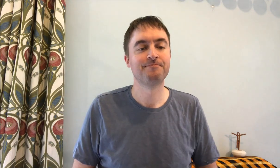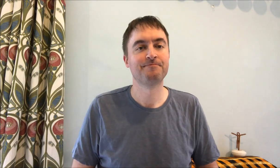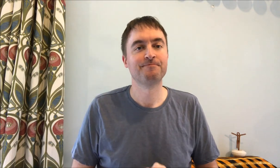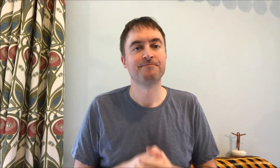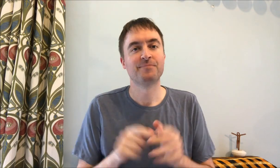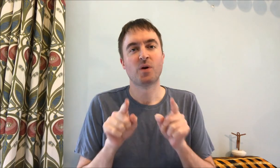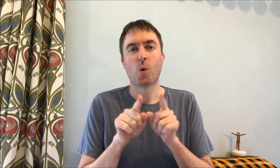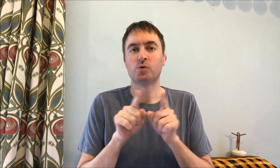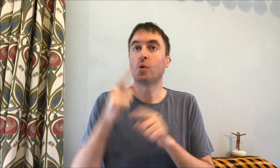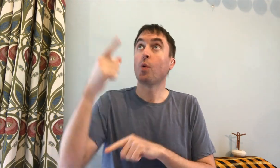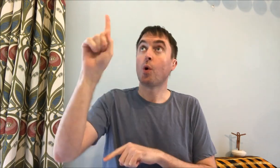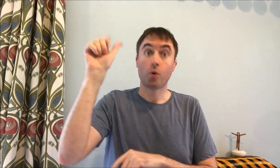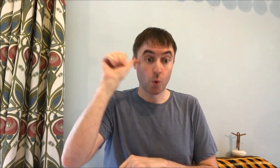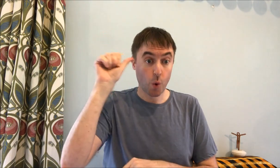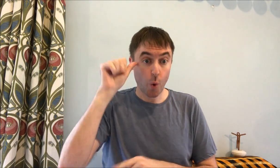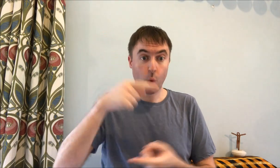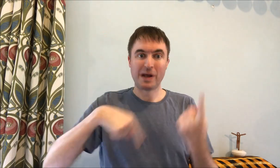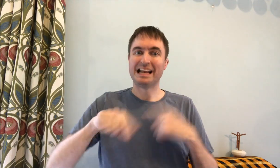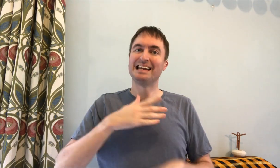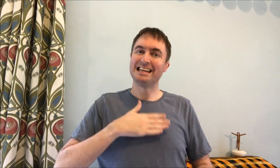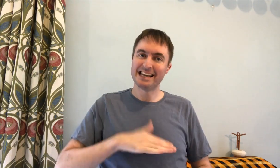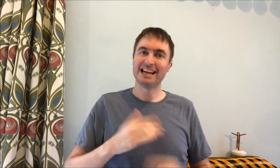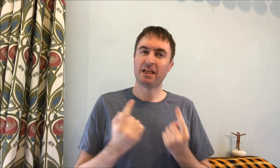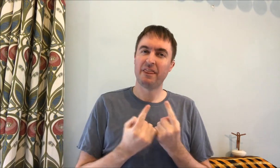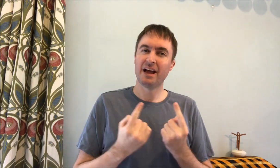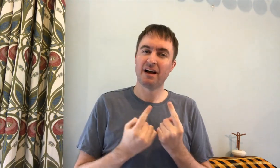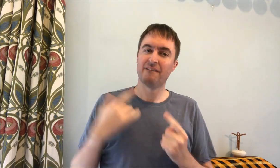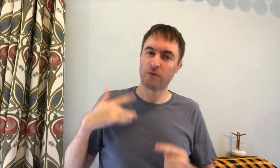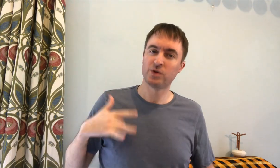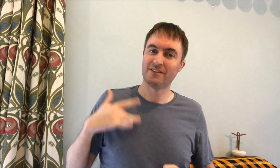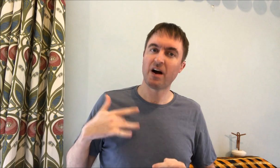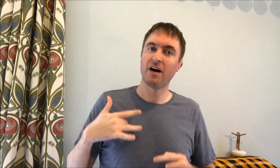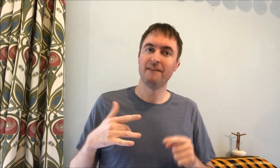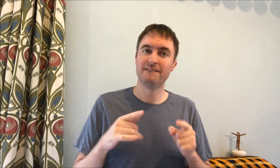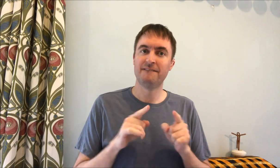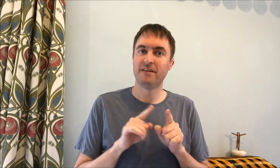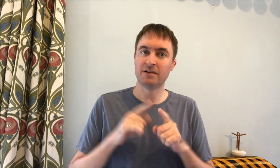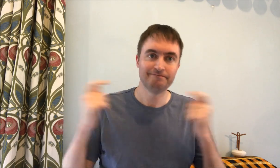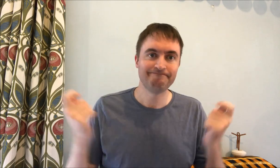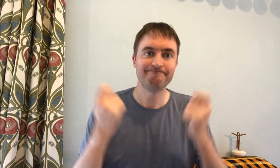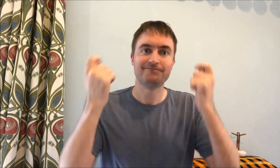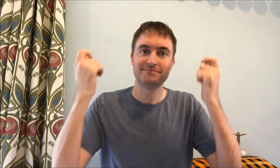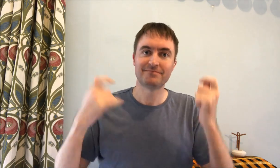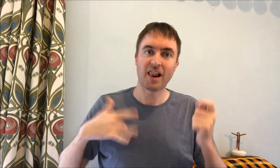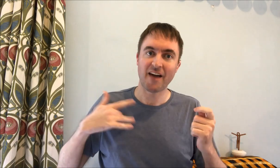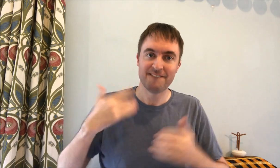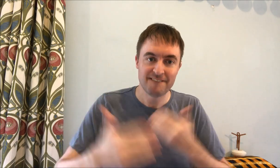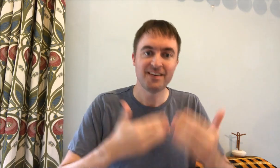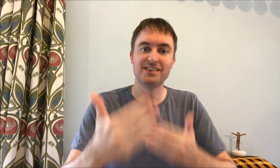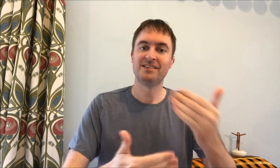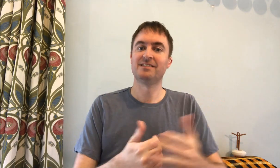God knows too that there are things we need to survive, and to thrive.